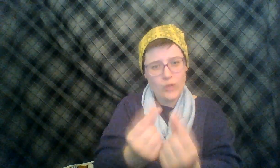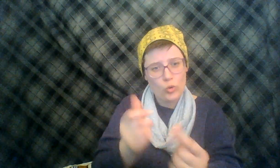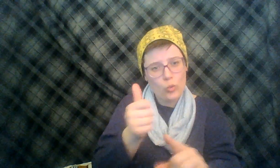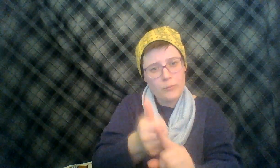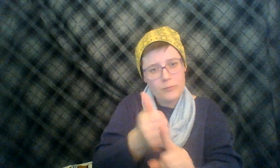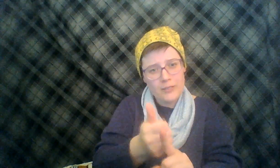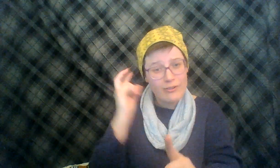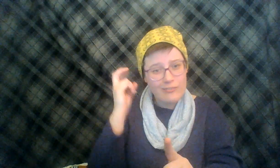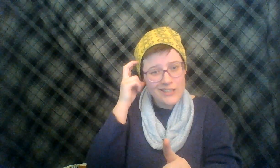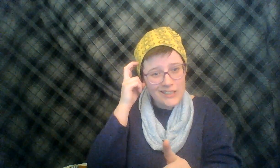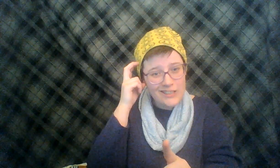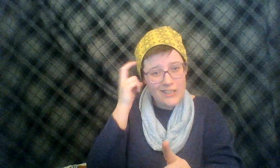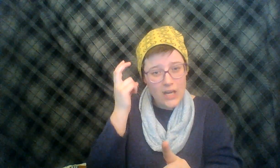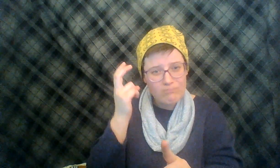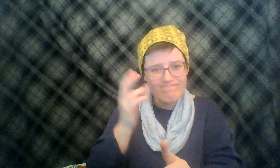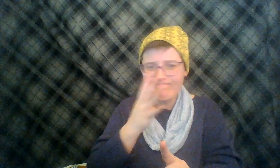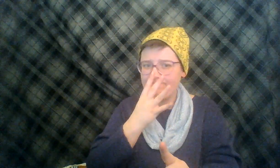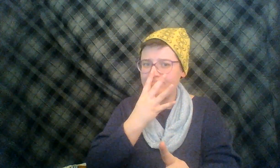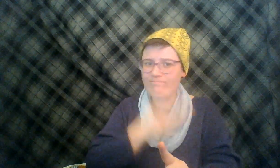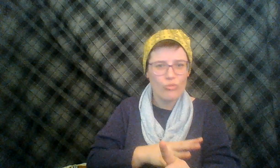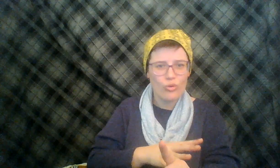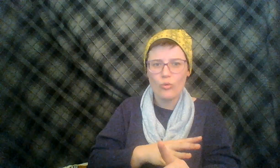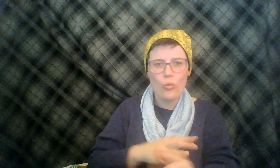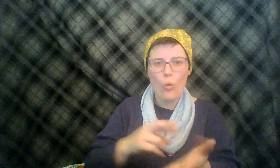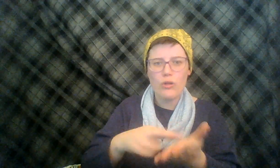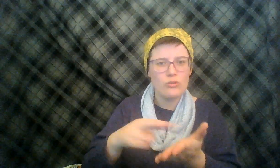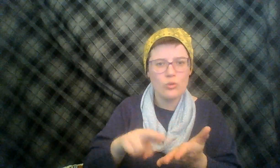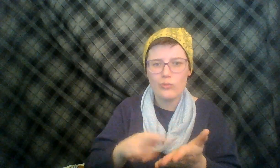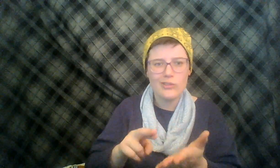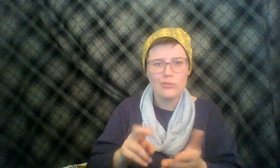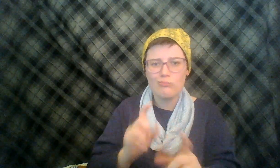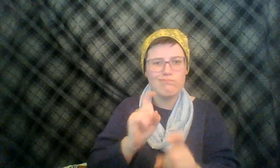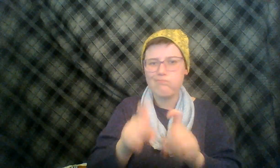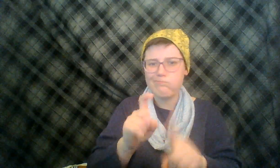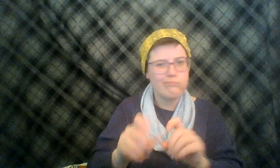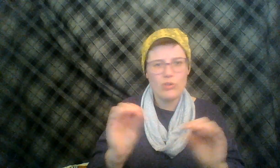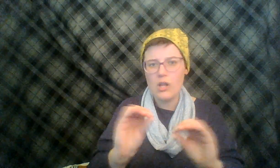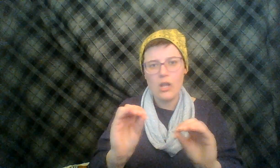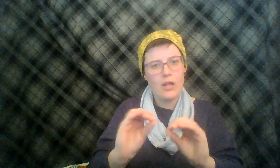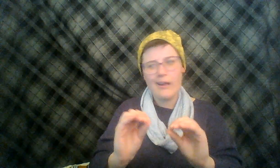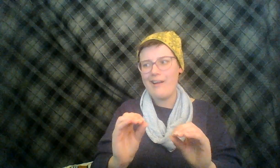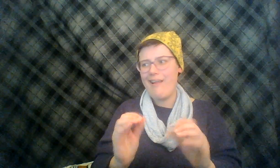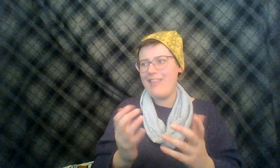a group which virtually all the literature excludes.